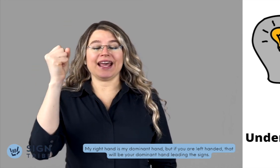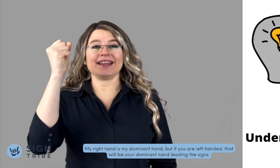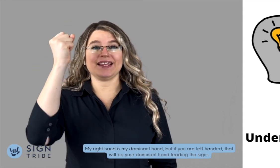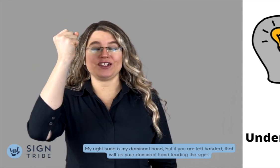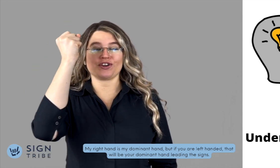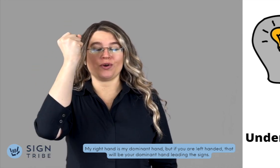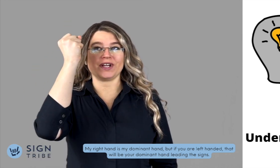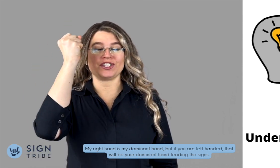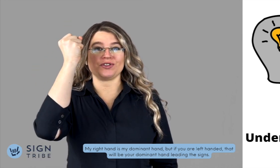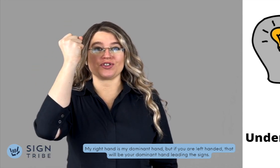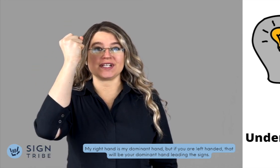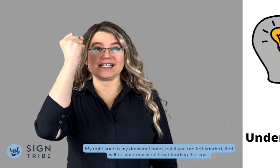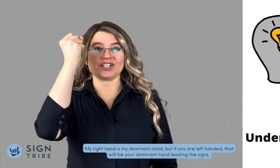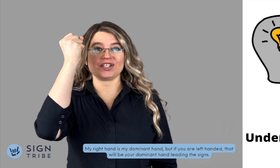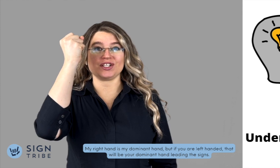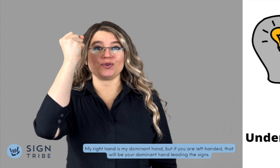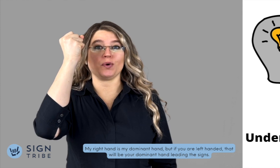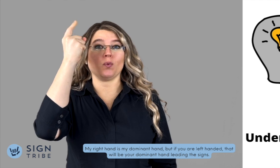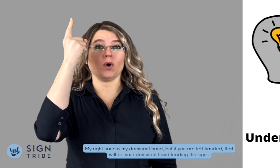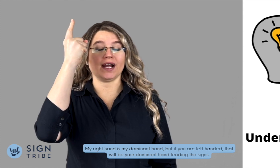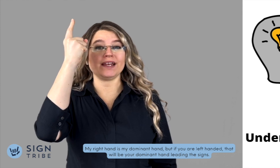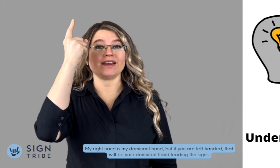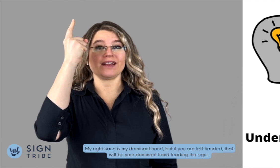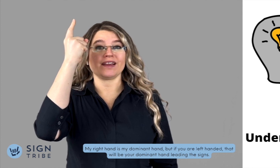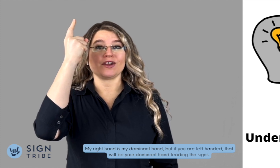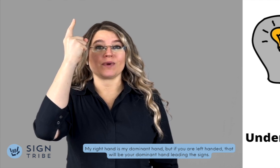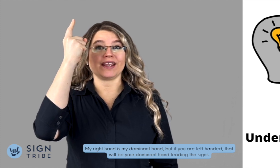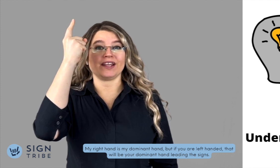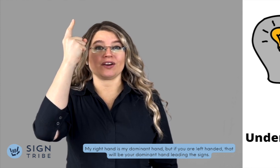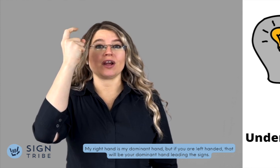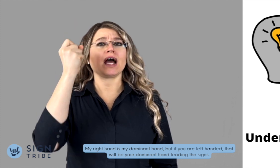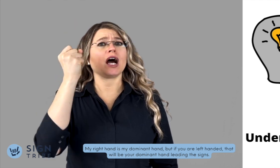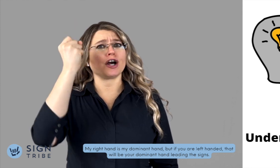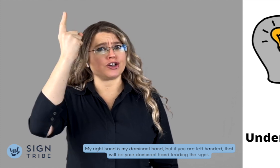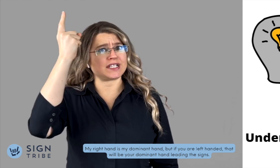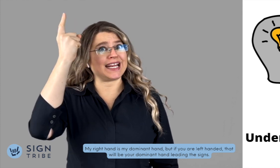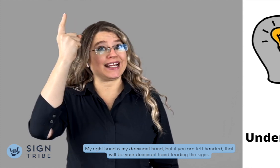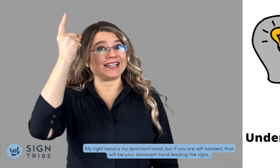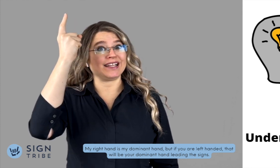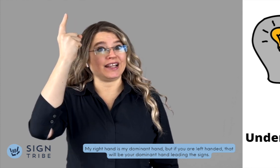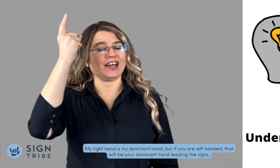and then you're going to transition to a one, right here. Understand. And kind of